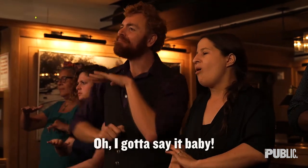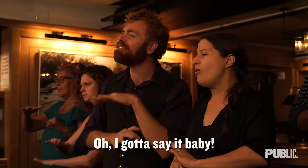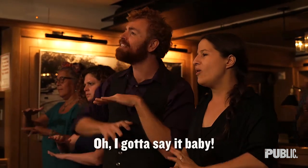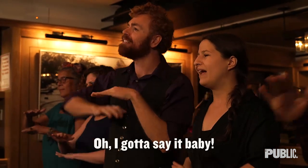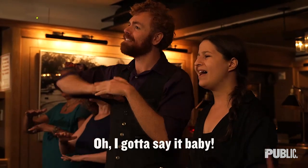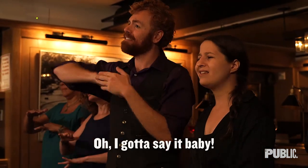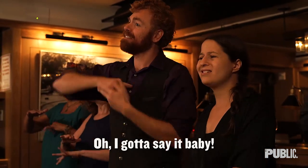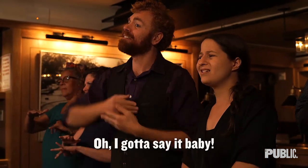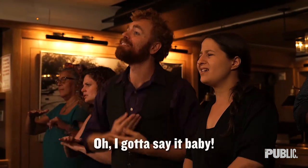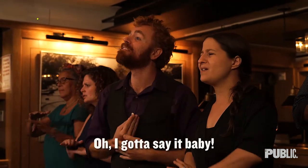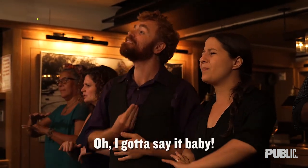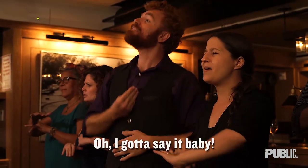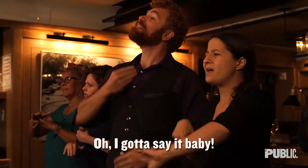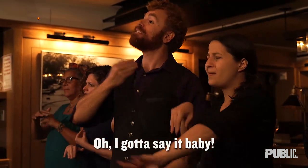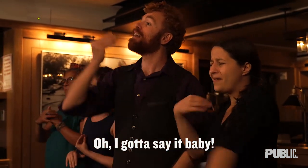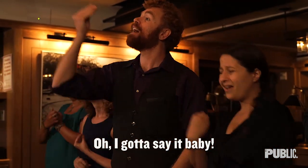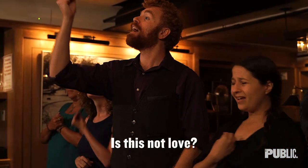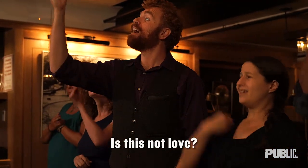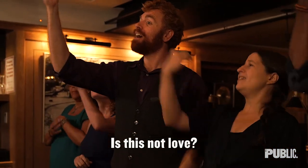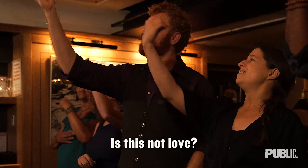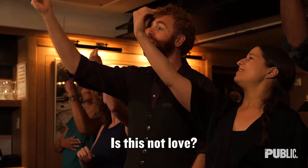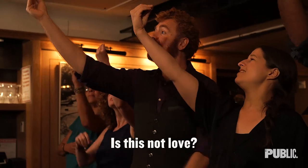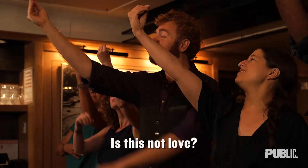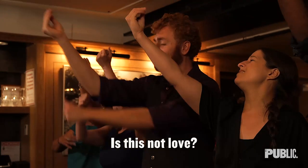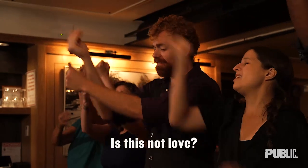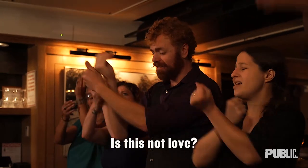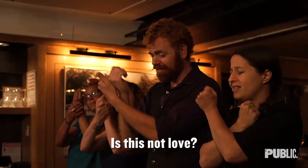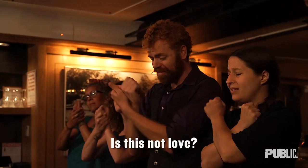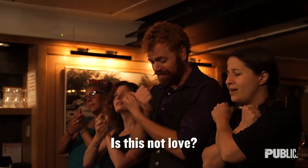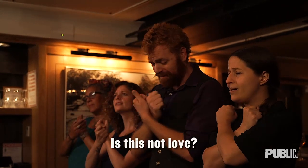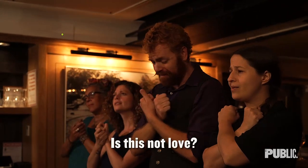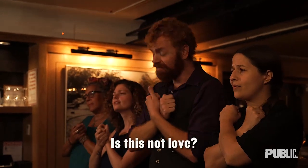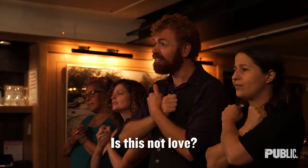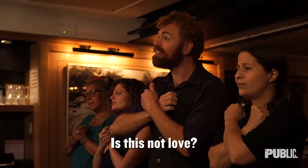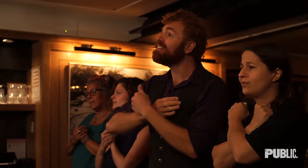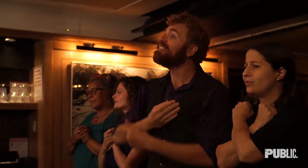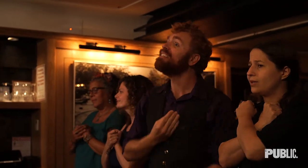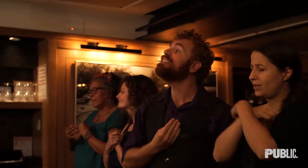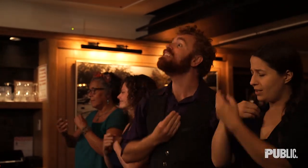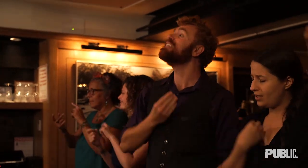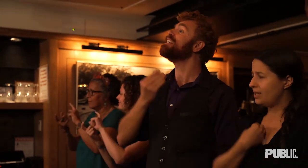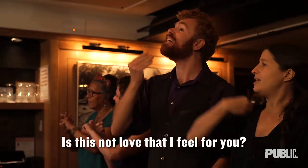Oh, I gotta say it, baby. Is this not love?